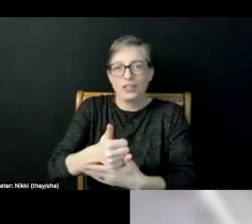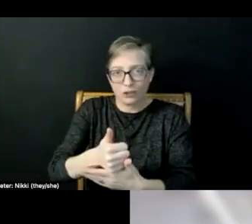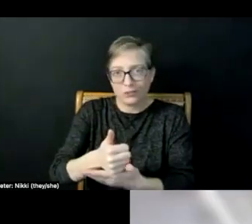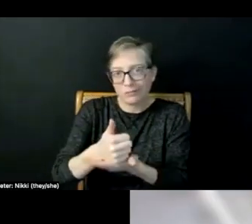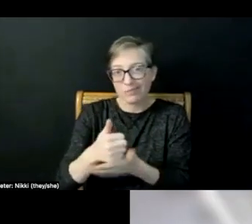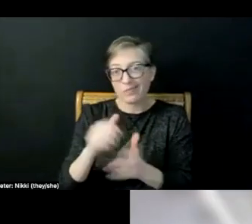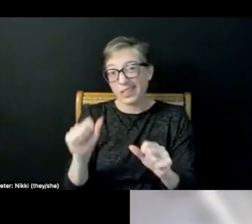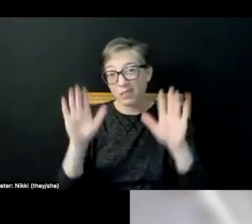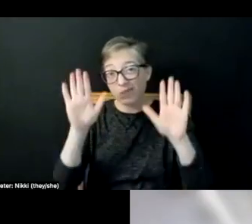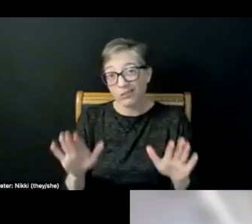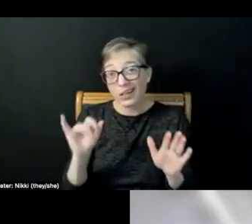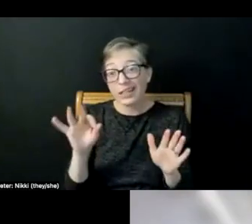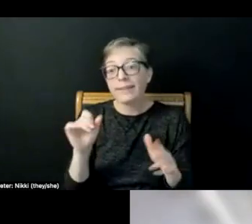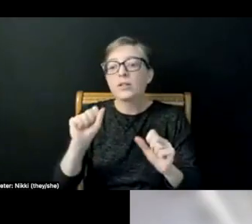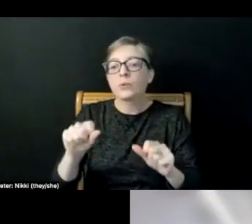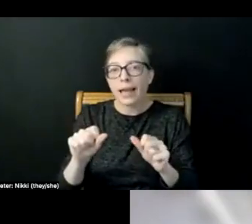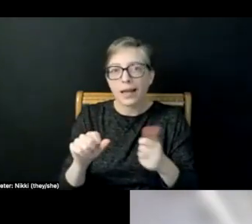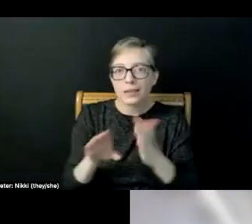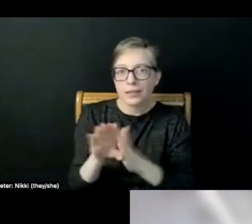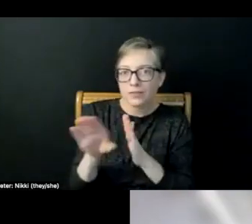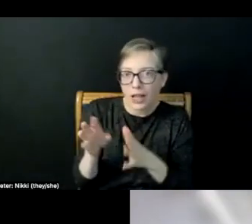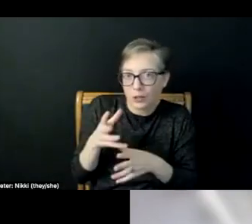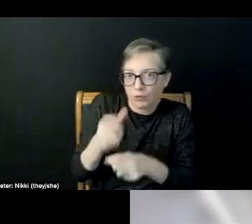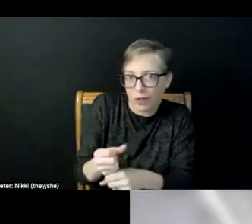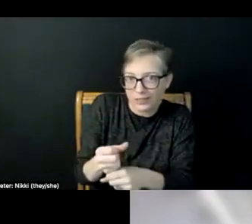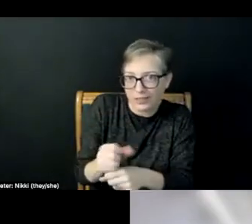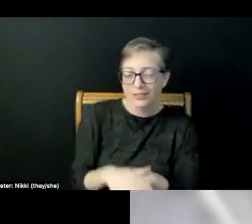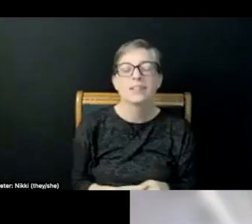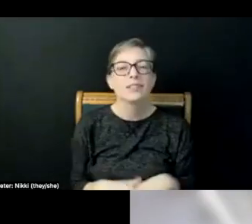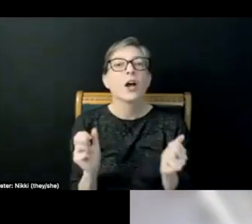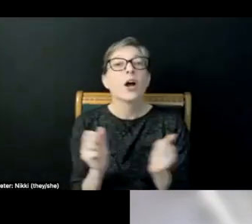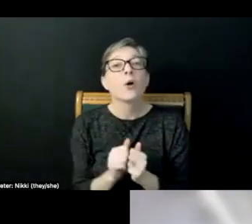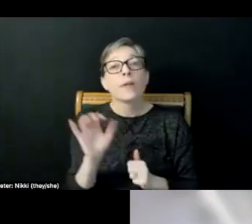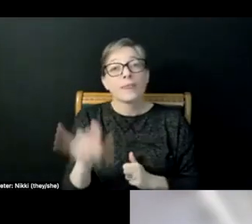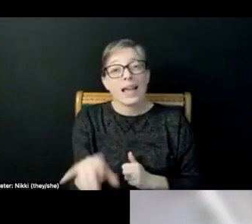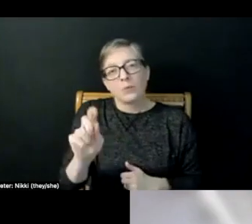With that, we need to end. I want to thank our panelists for